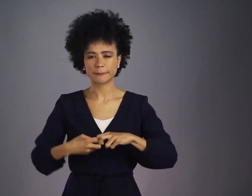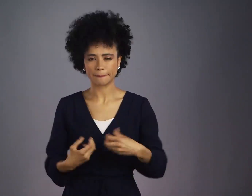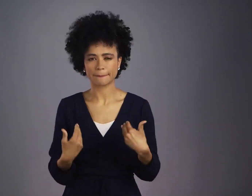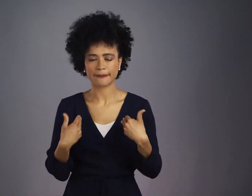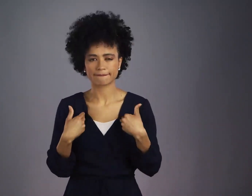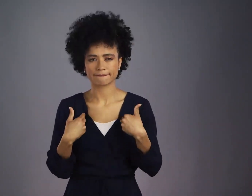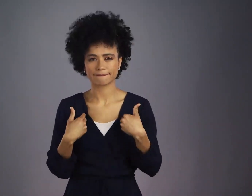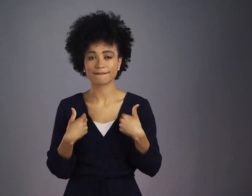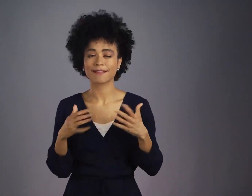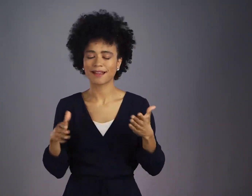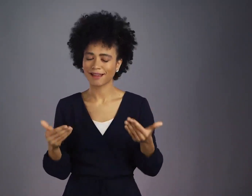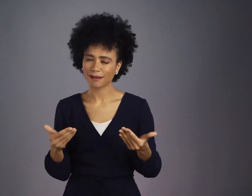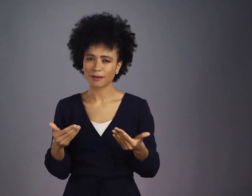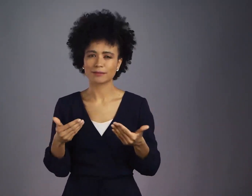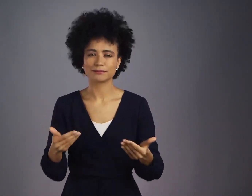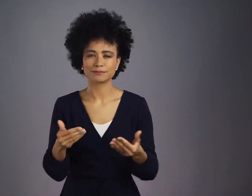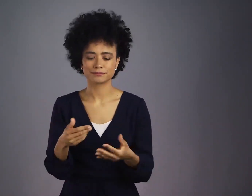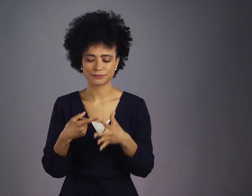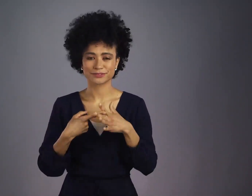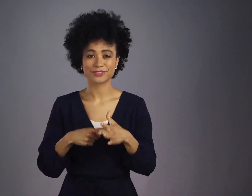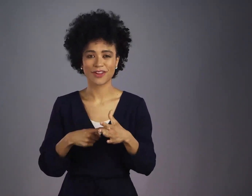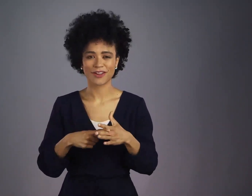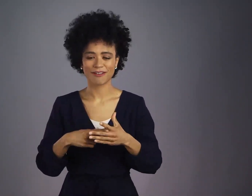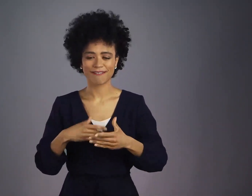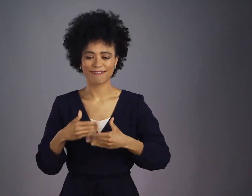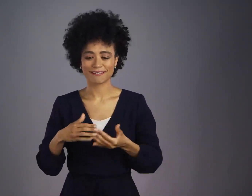for it opened up a path which led to the discovery of God.